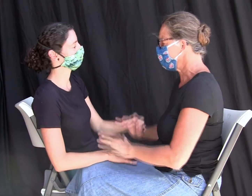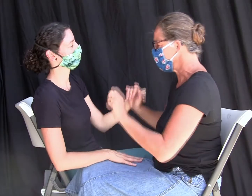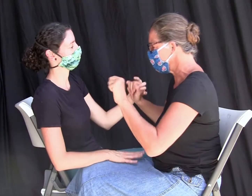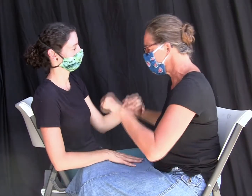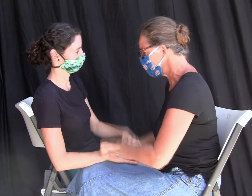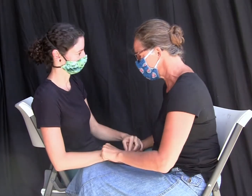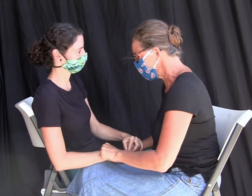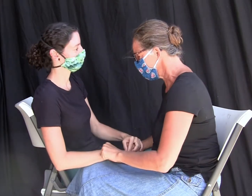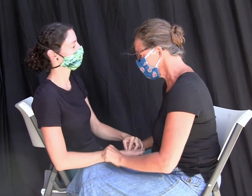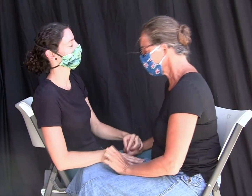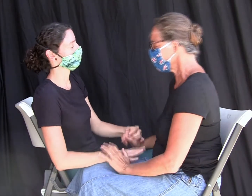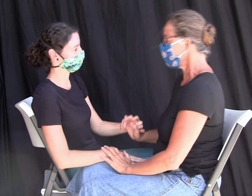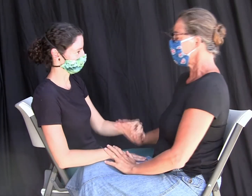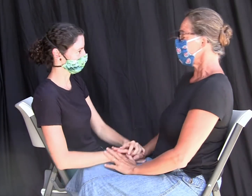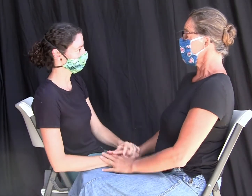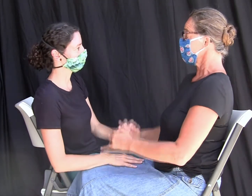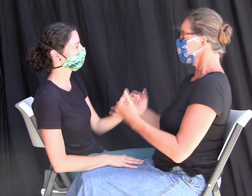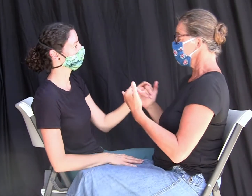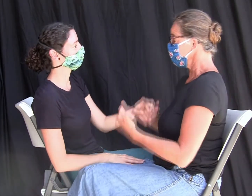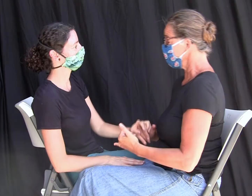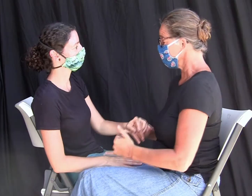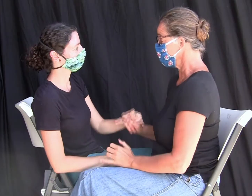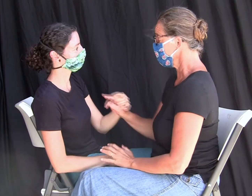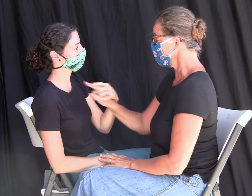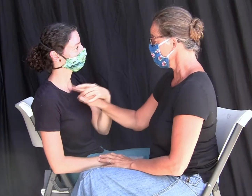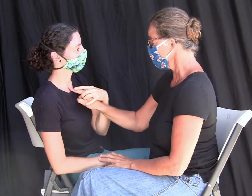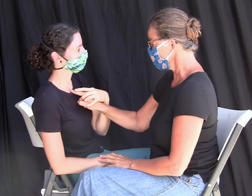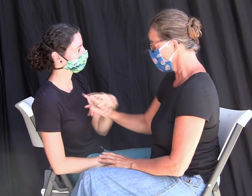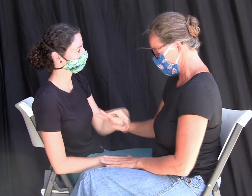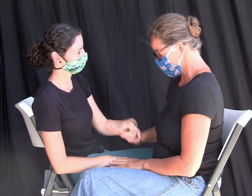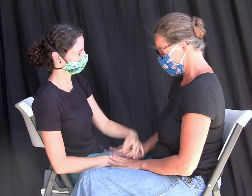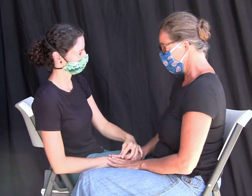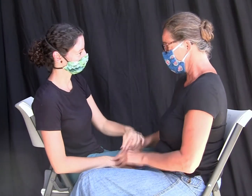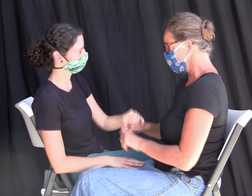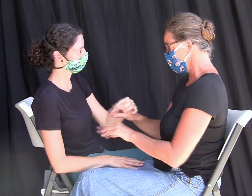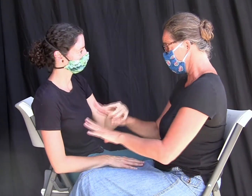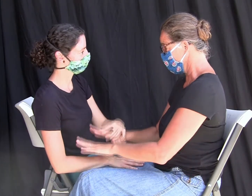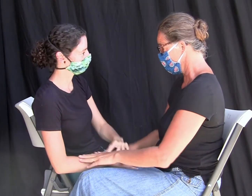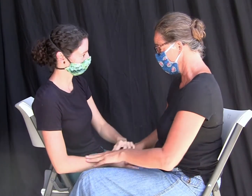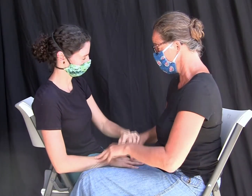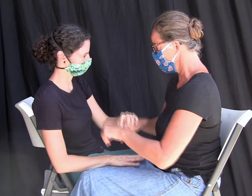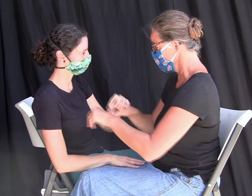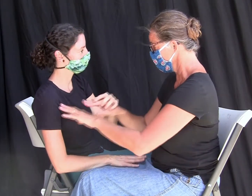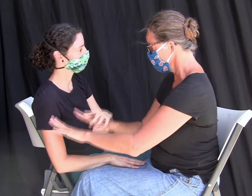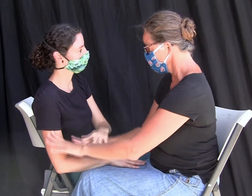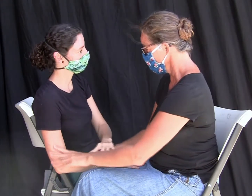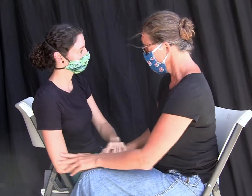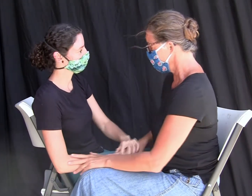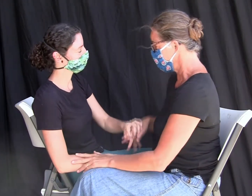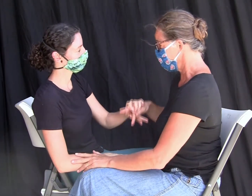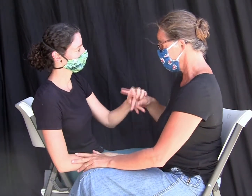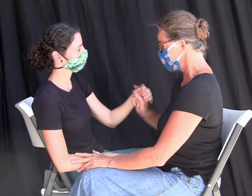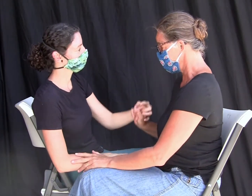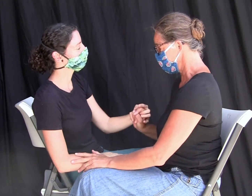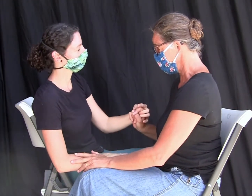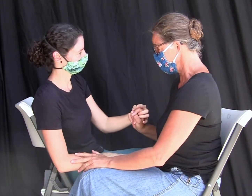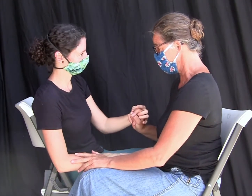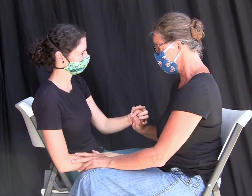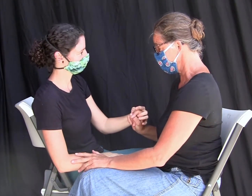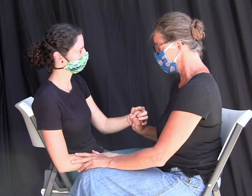It's important to note that Protactile is a language, not a set of techniques, or a system to be used in conjunction with ASL or spoken English.